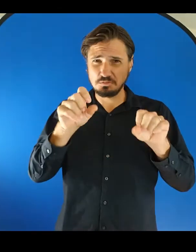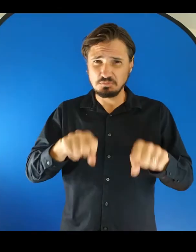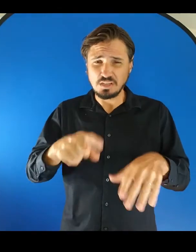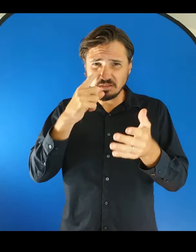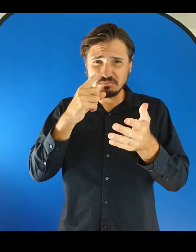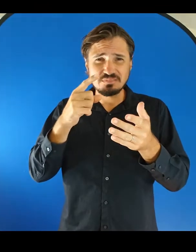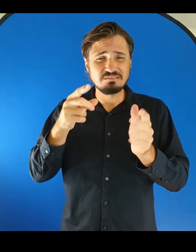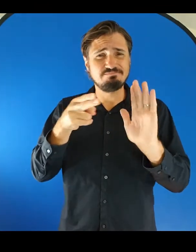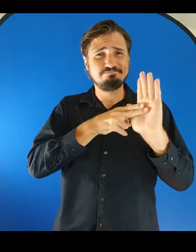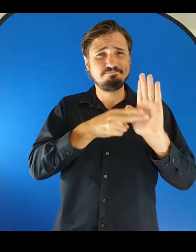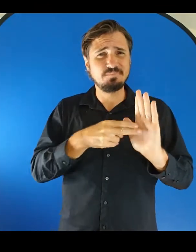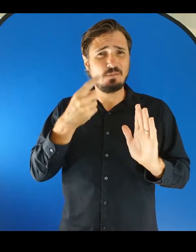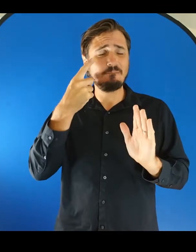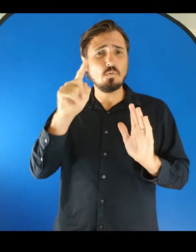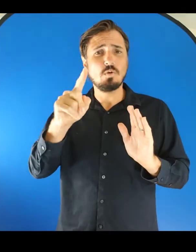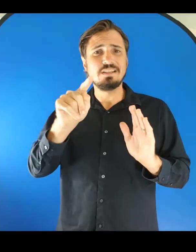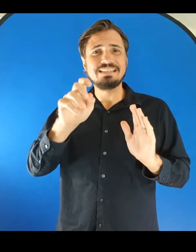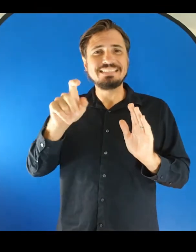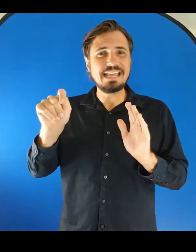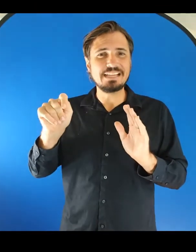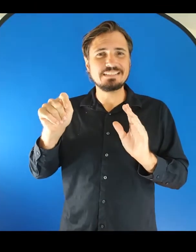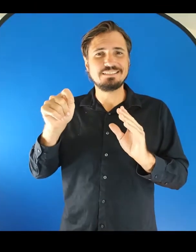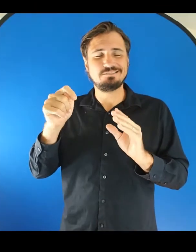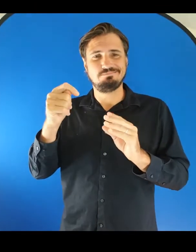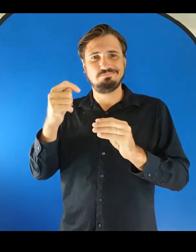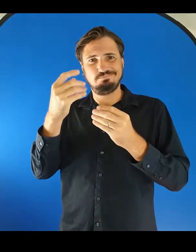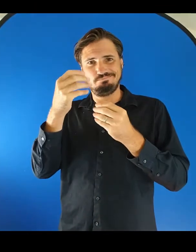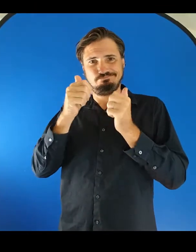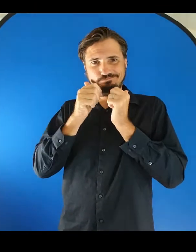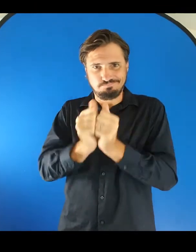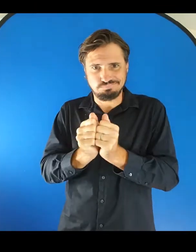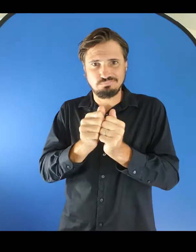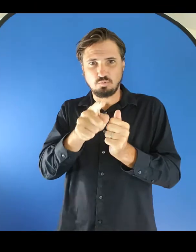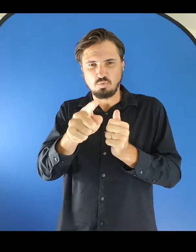and click on the “Sign up now Blackboard Connect” button.